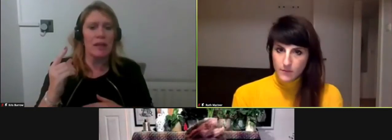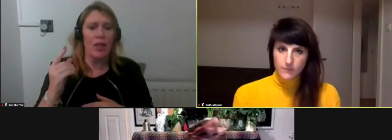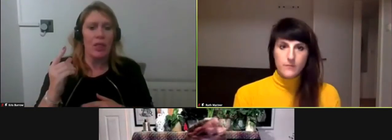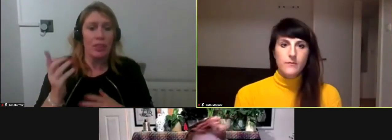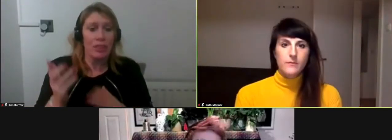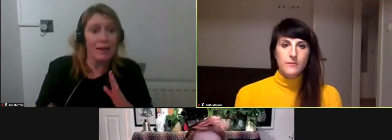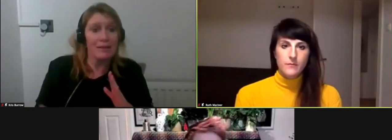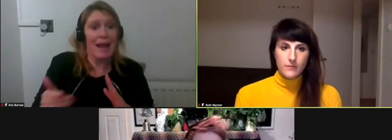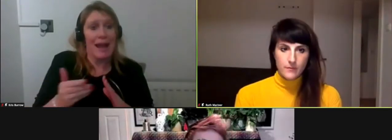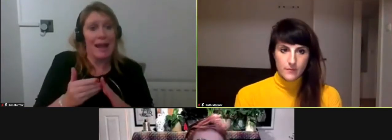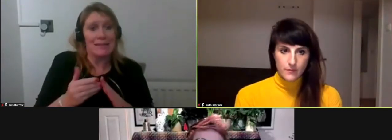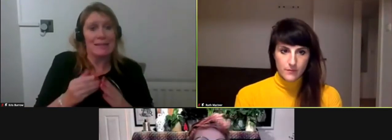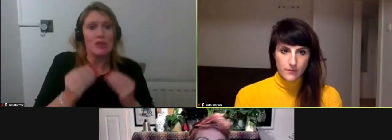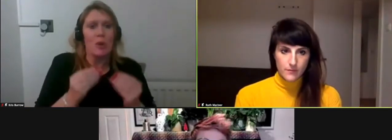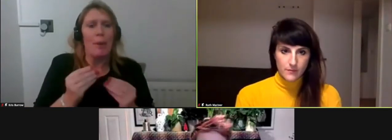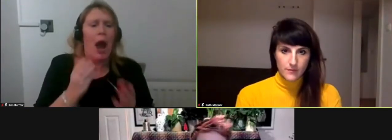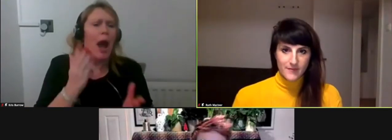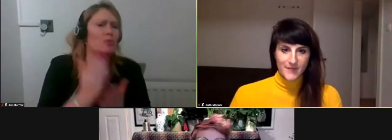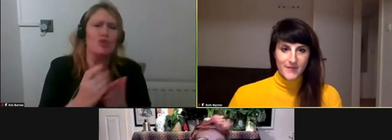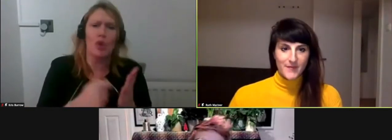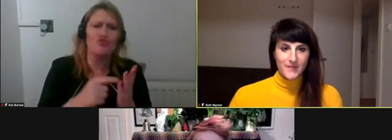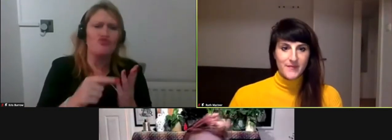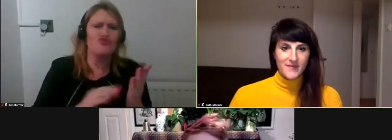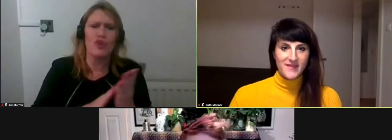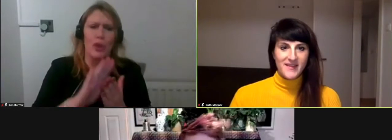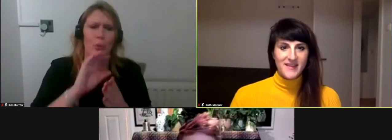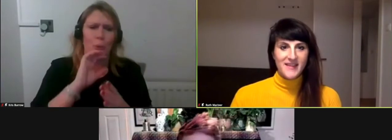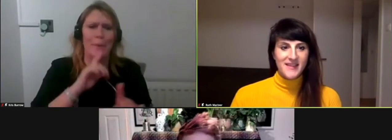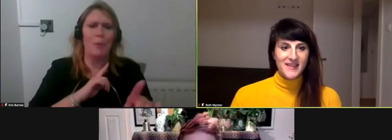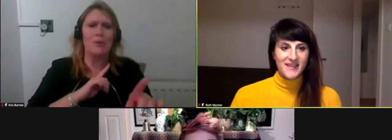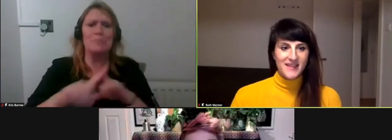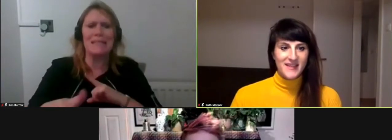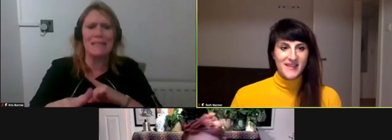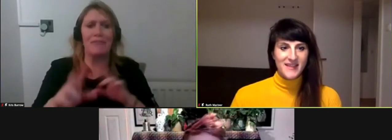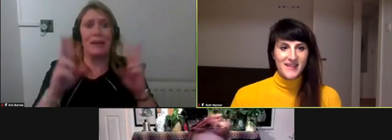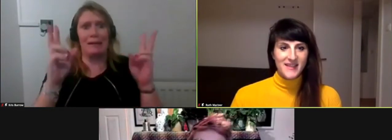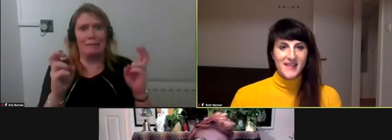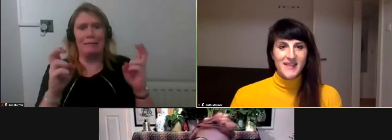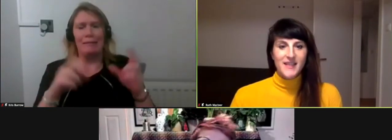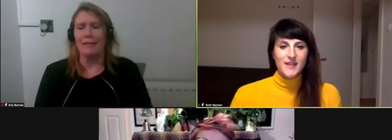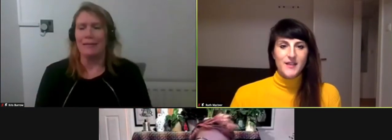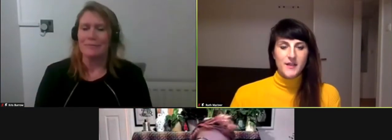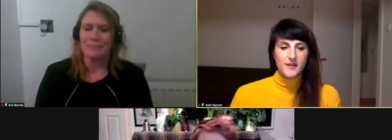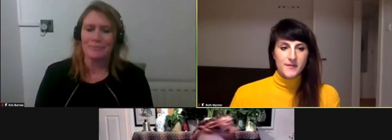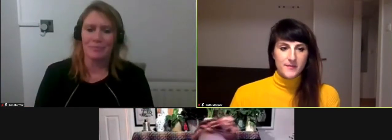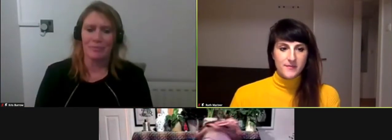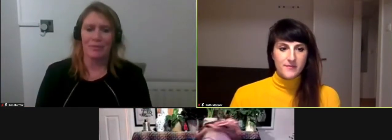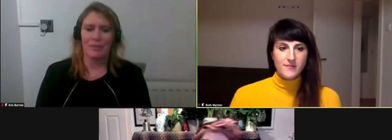or something, but I'm sure Ruth will give a more precise description of it and am definitely not quite getting that.